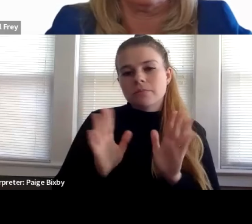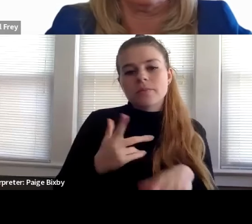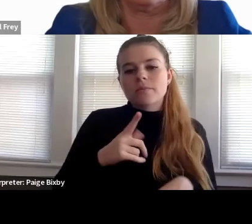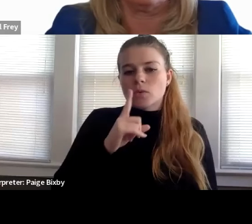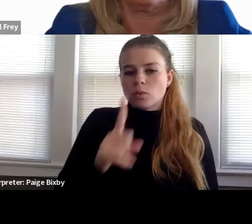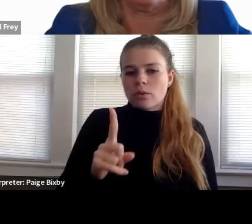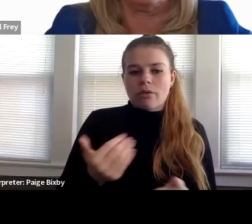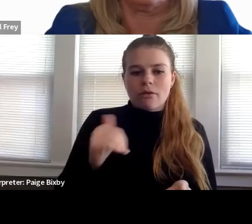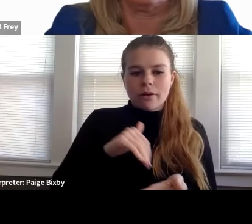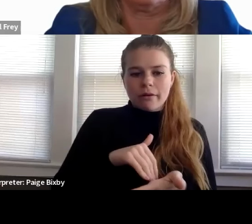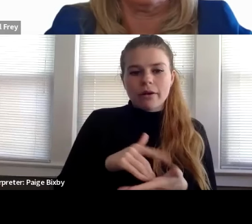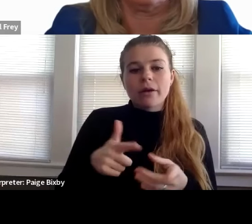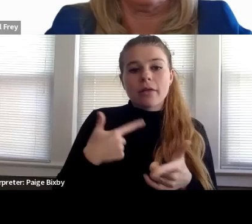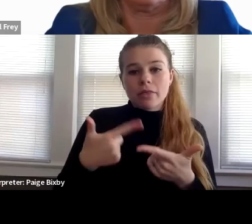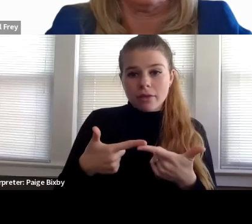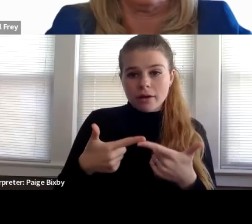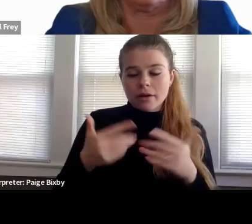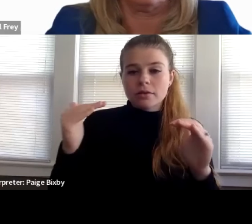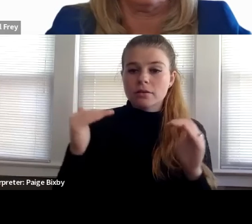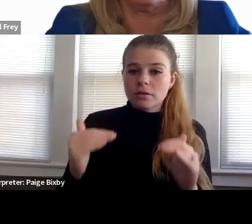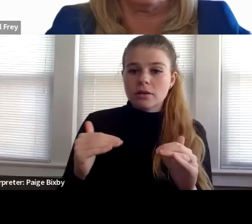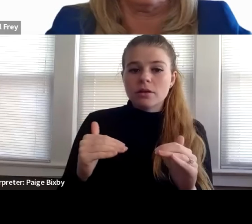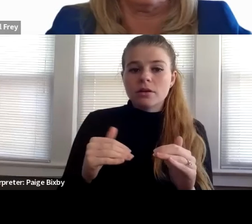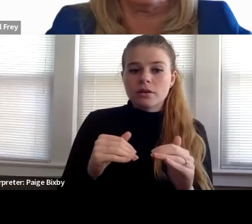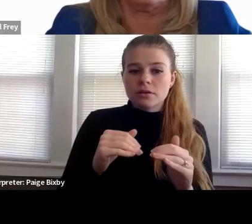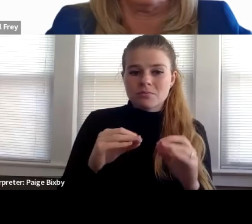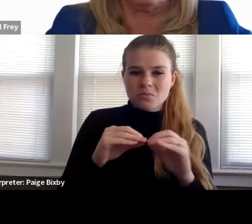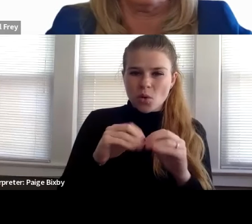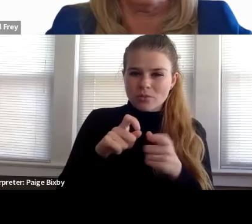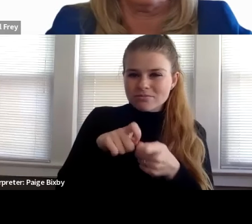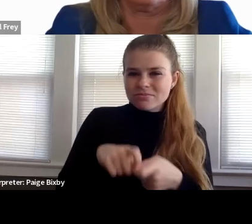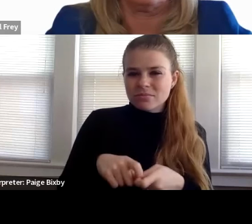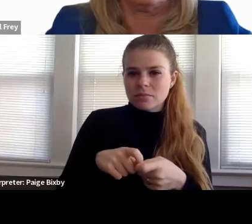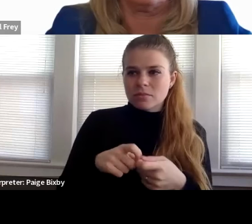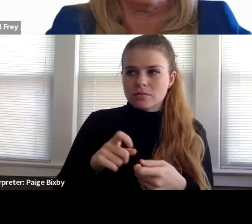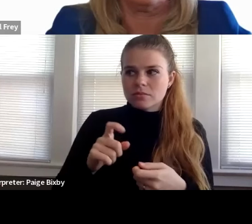And then you get down to the nitty gritty. Where's your housing support?